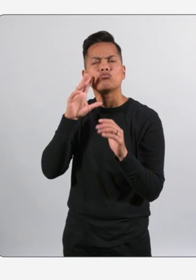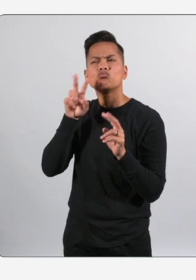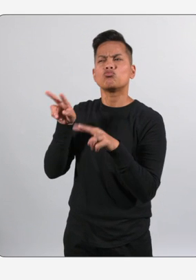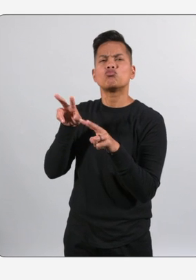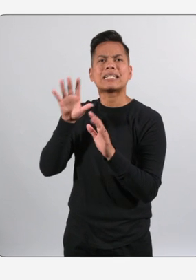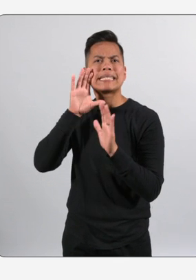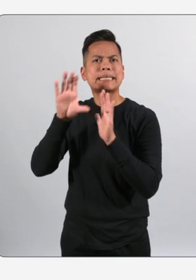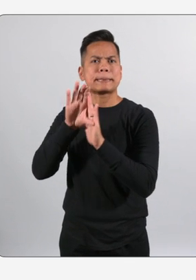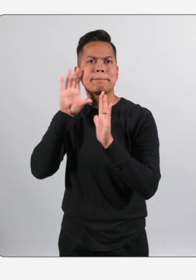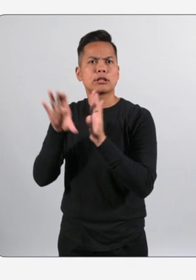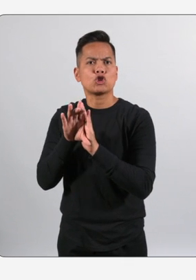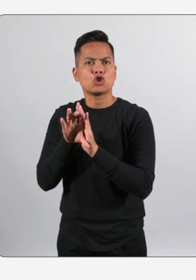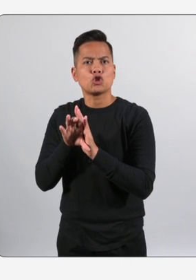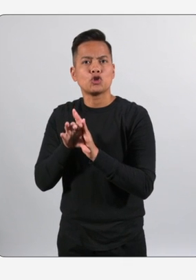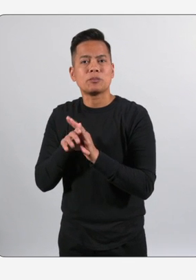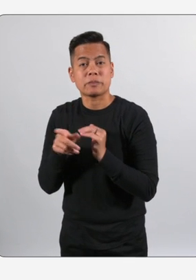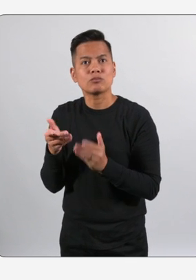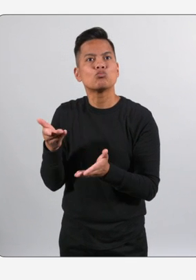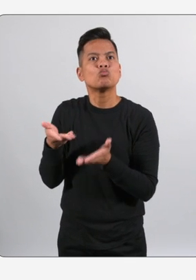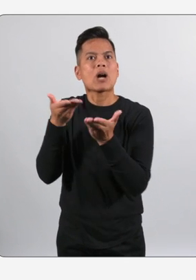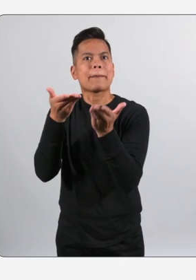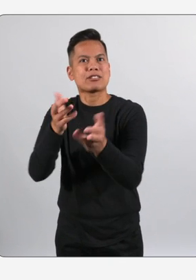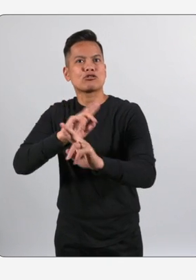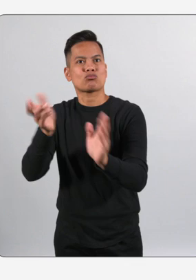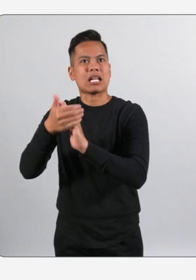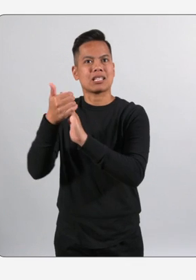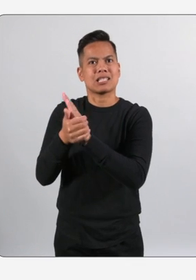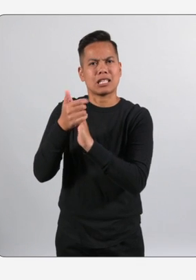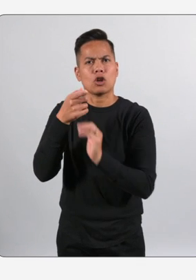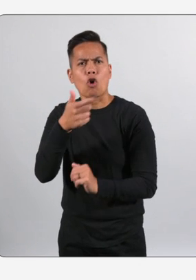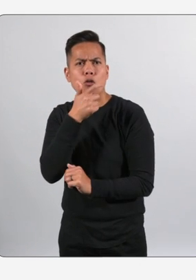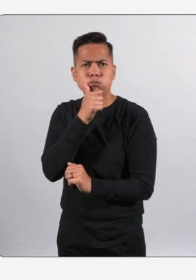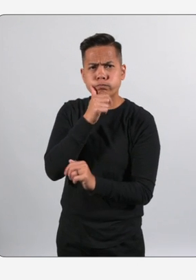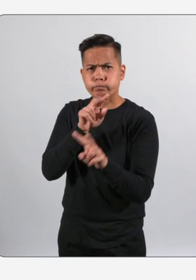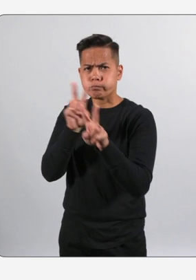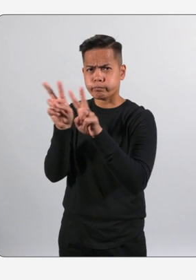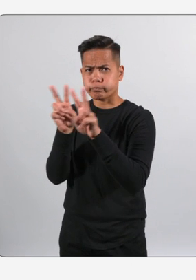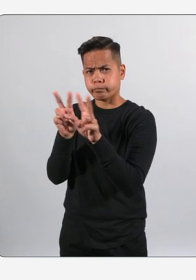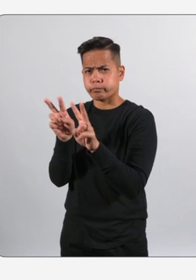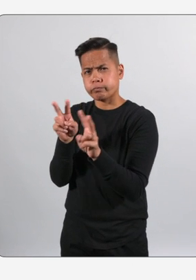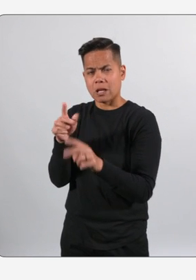Now, these are recommended images from your site, along with stock images that match what you offer.